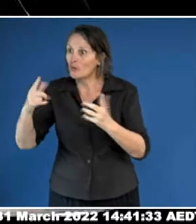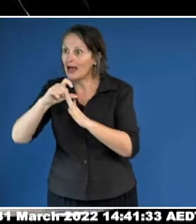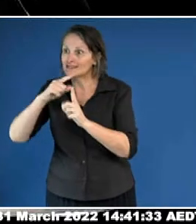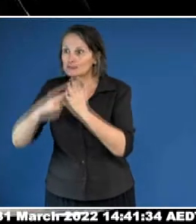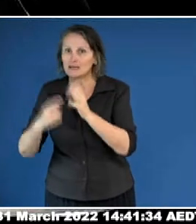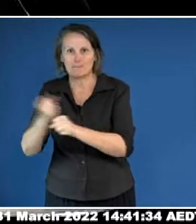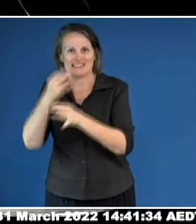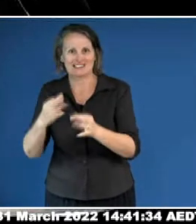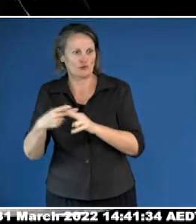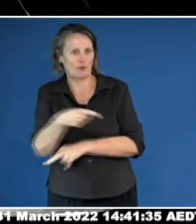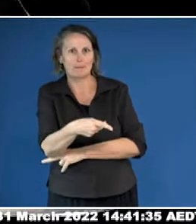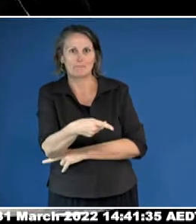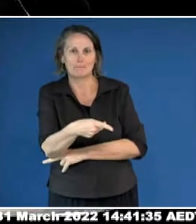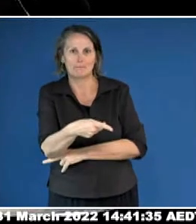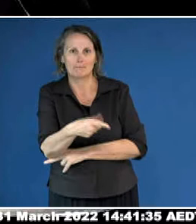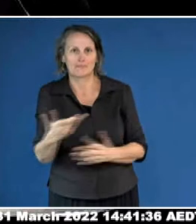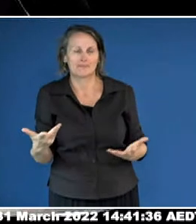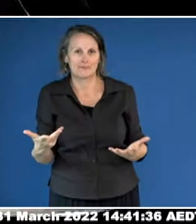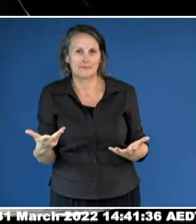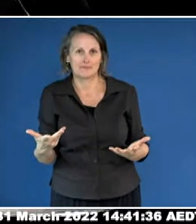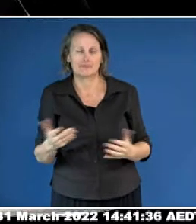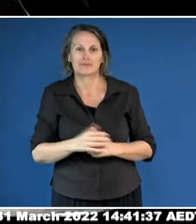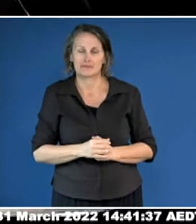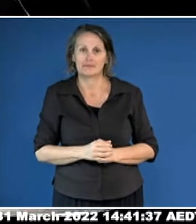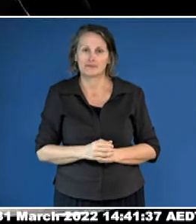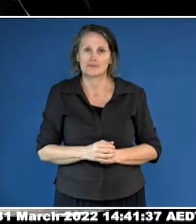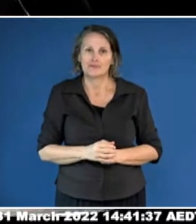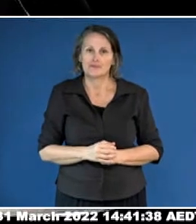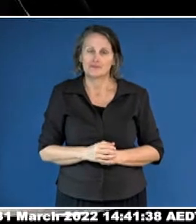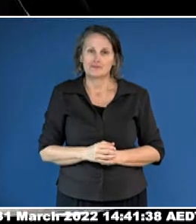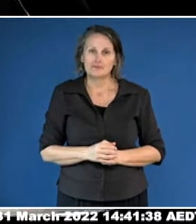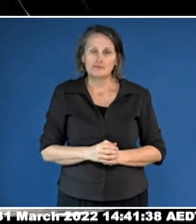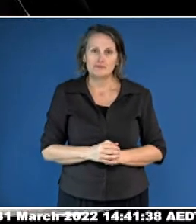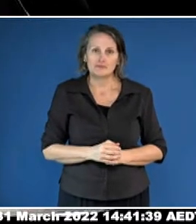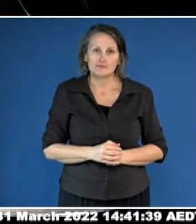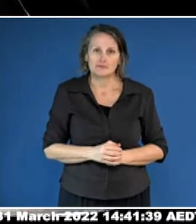I want to be clear that the use of restrictive practices is not just simply